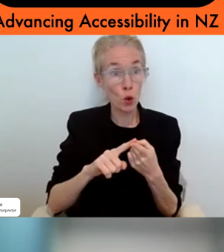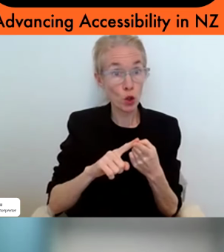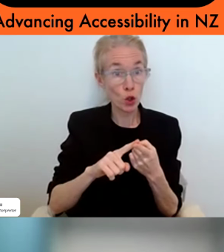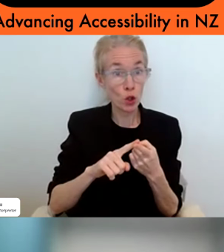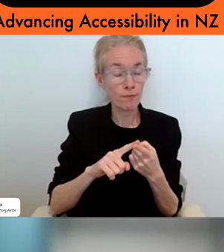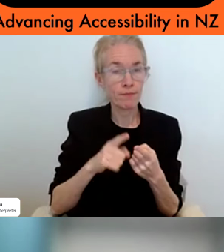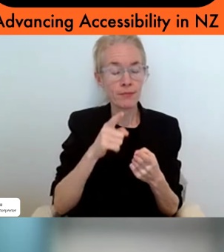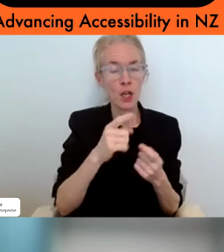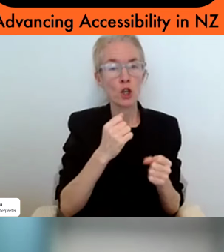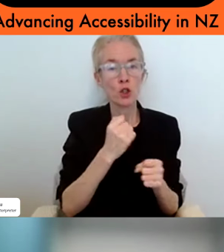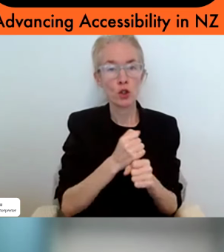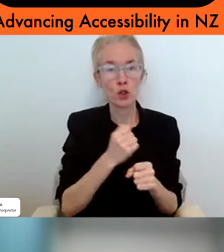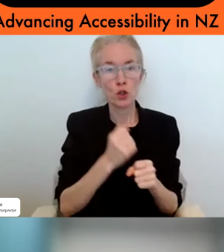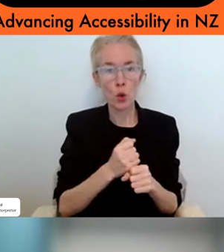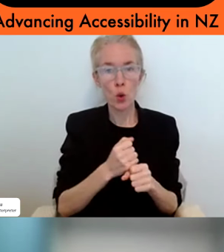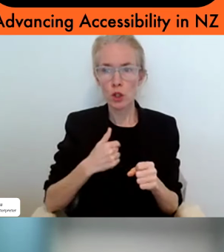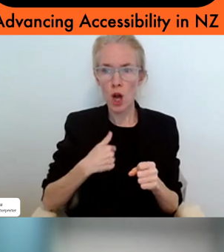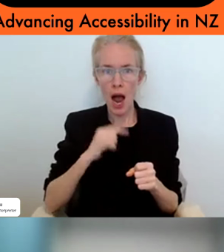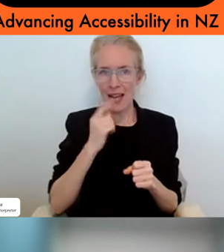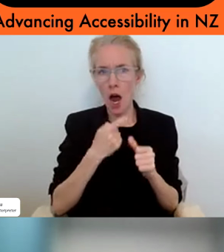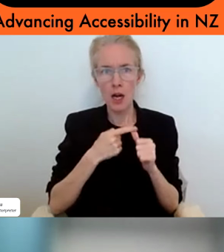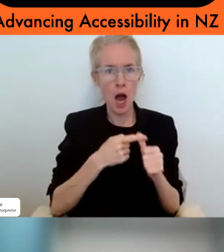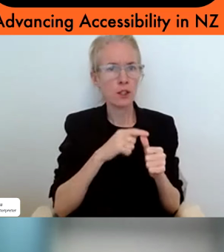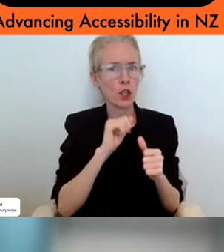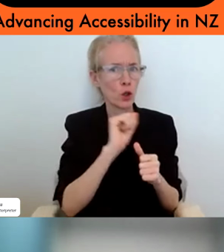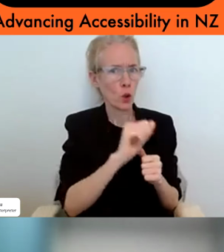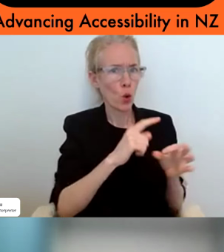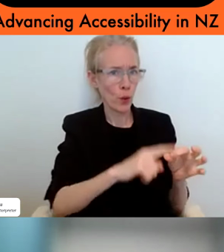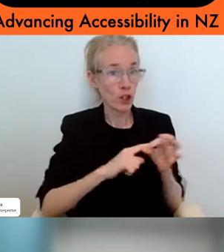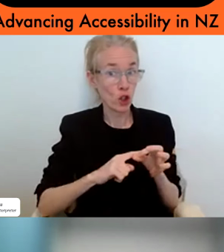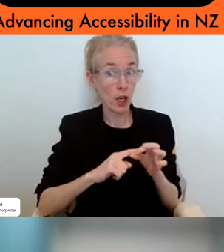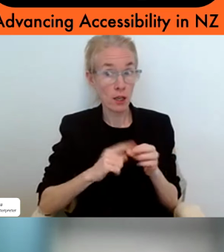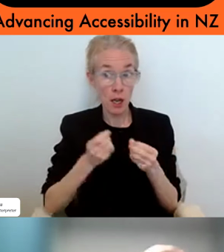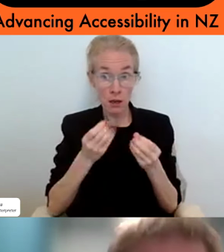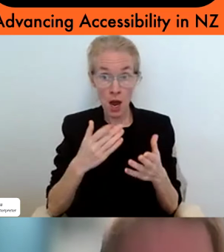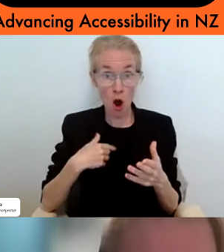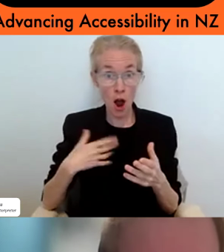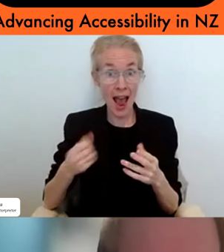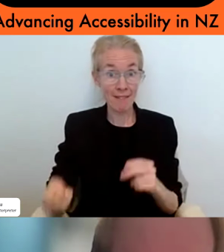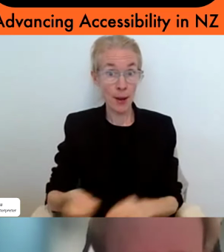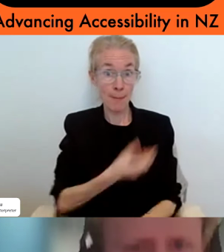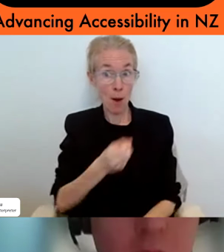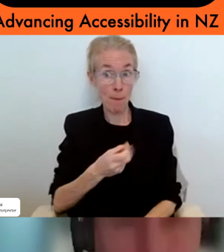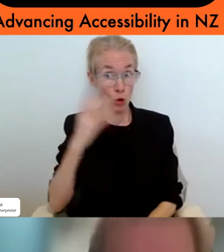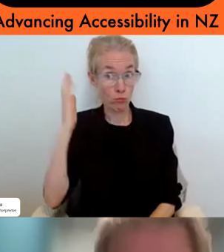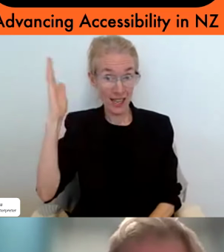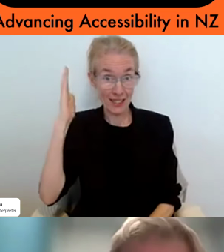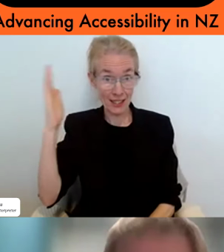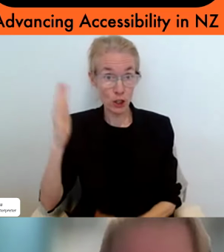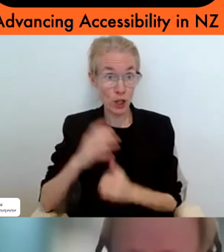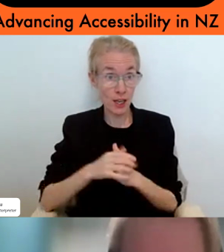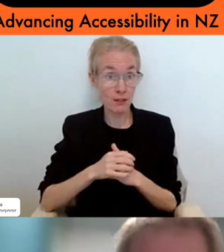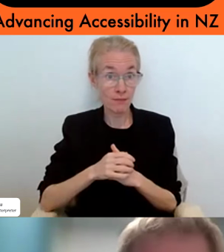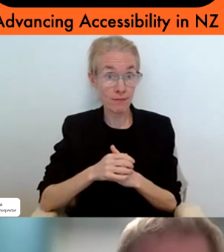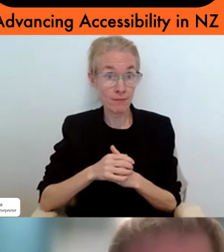a presentation which I wouldn't mind giving if that's alright? Sure. Awesome, go for it. Do you have to share the screen? I absolutely